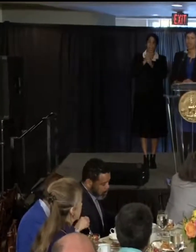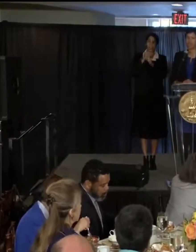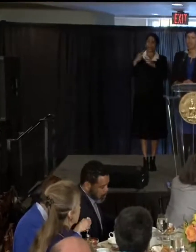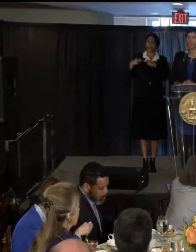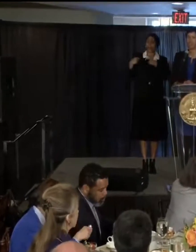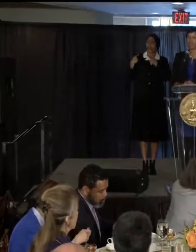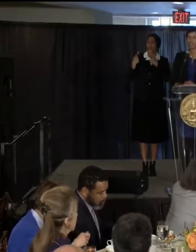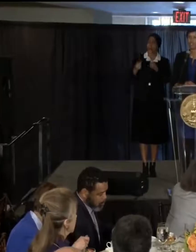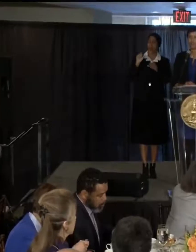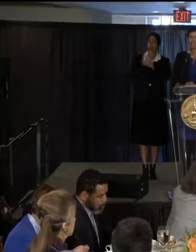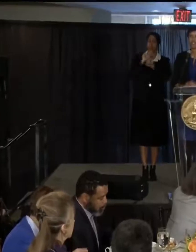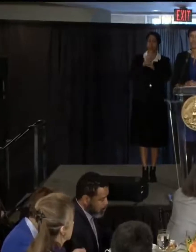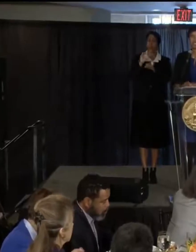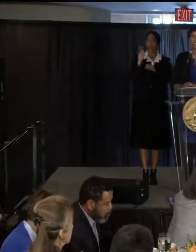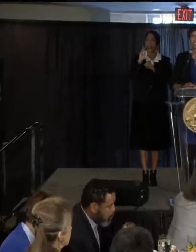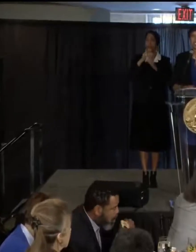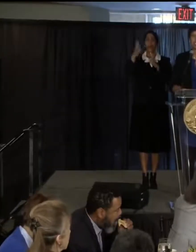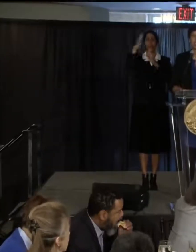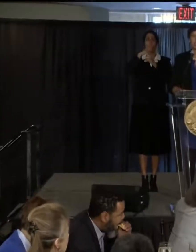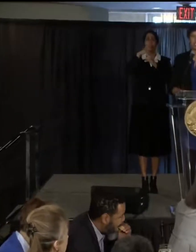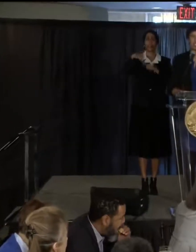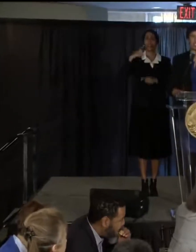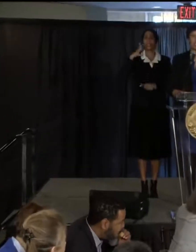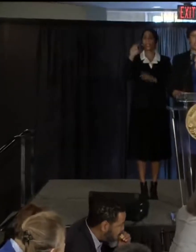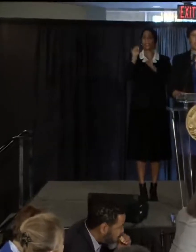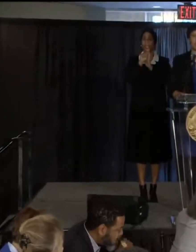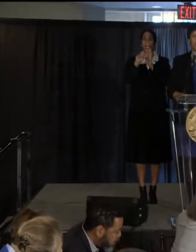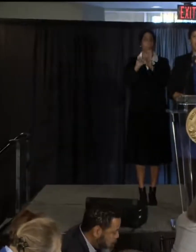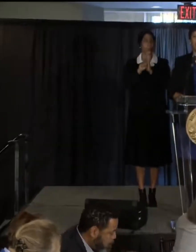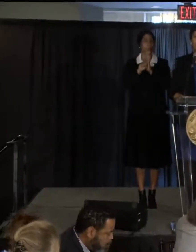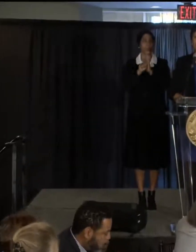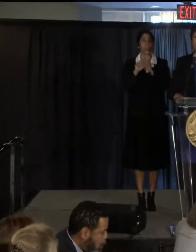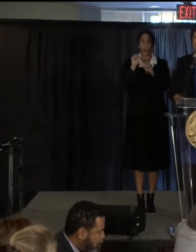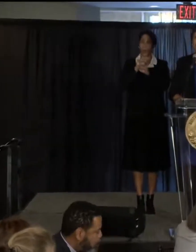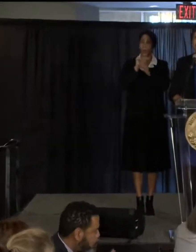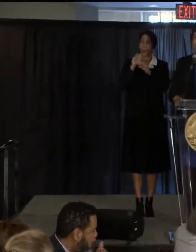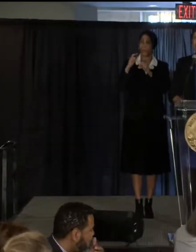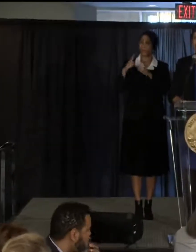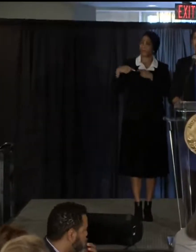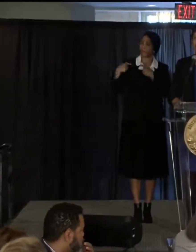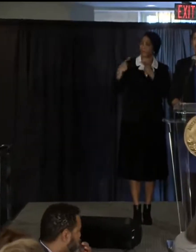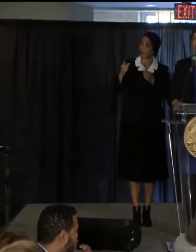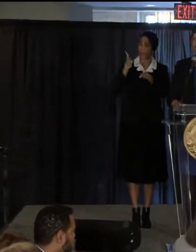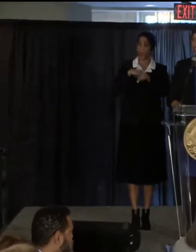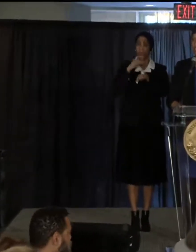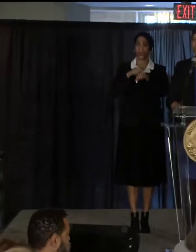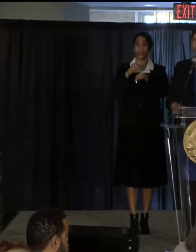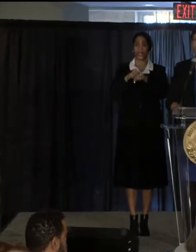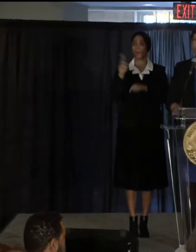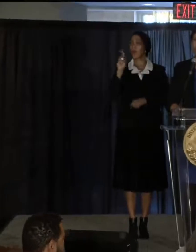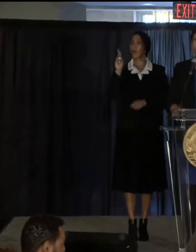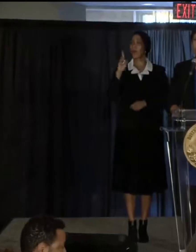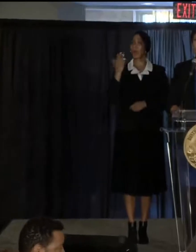WHERE ARE ALL OF OUR CHAMPIONS FOR D.C. STATEHOOD THAT HAVE BEEN WORKING FOR D.C. STATEHOOD FOR DECADES IN WASHINGTON, D.C.?